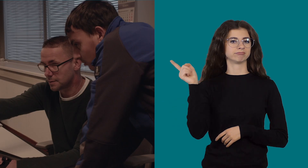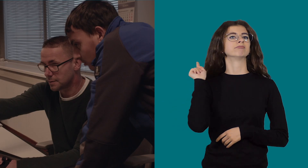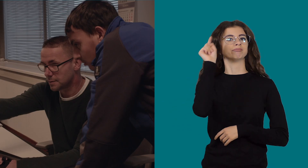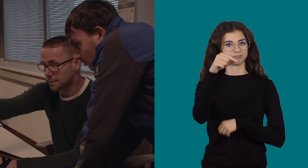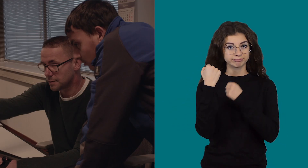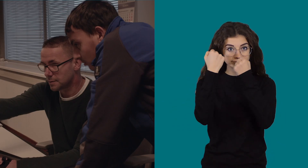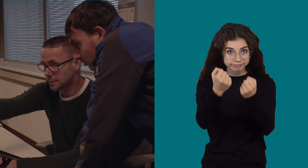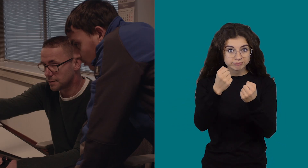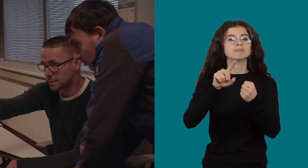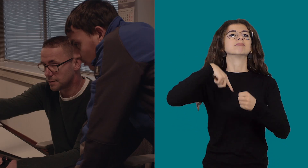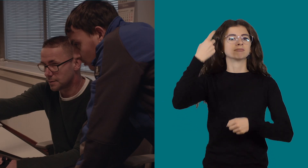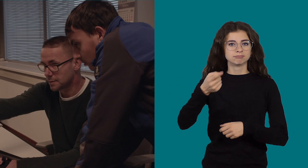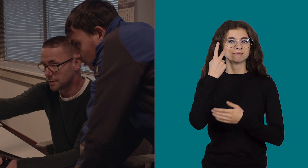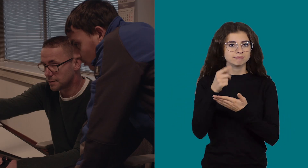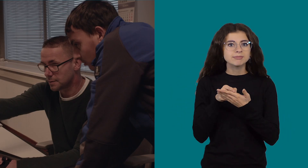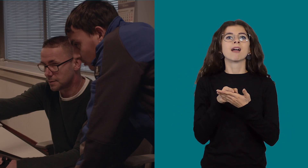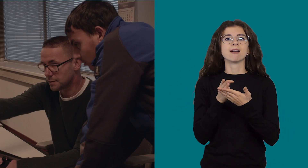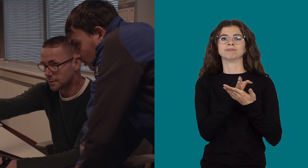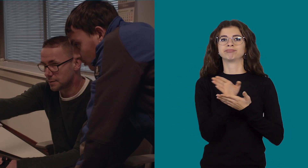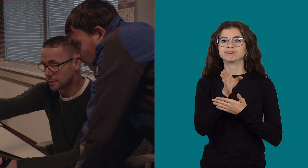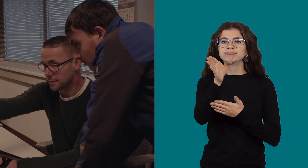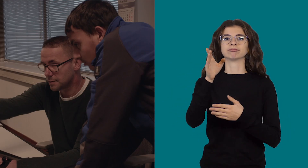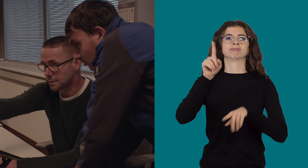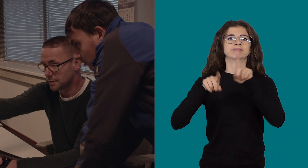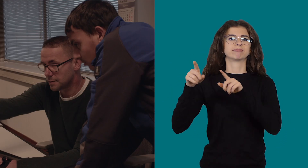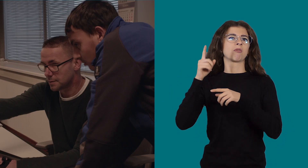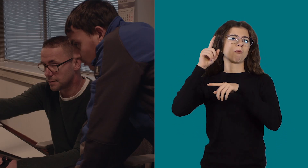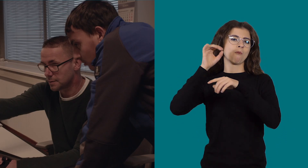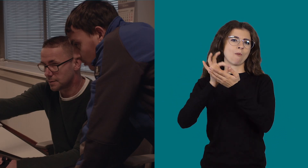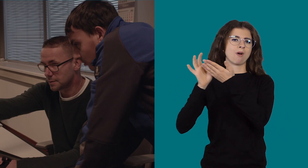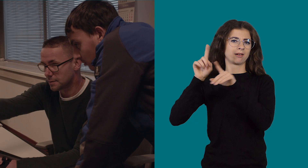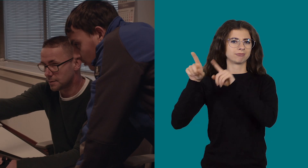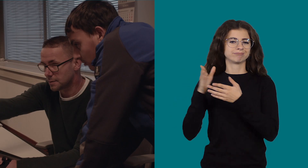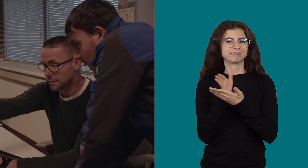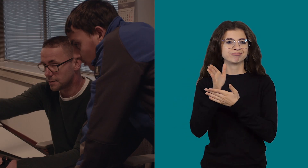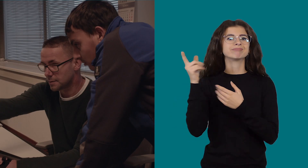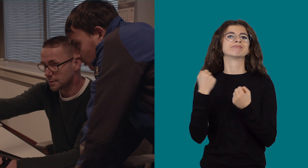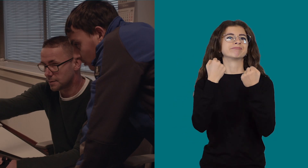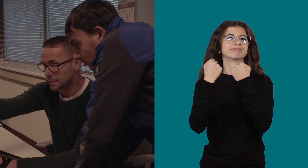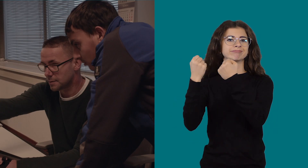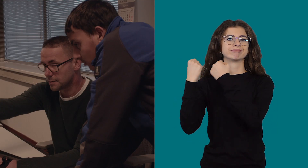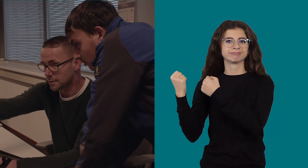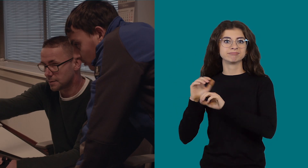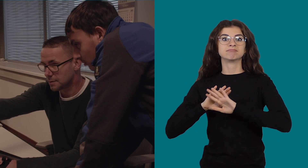after that he drives various routes and wisits different places.